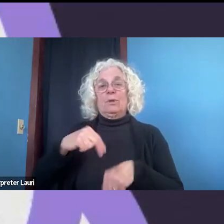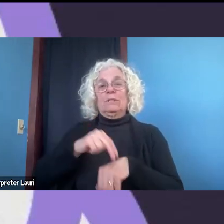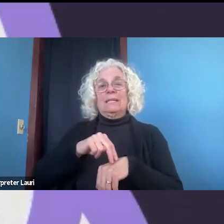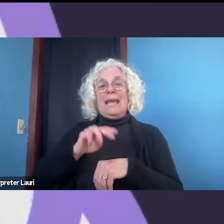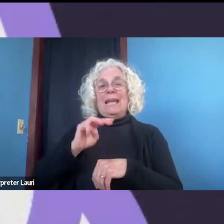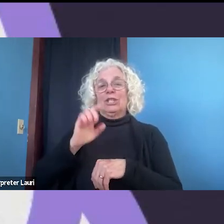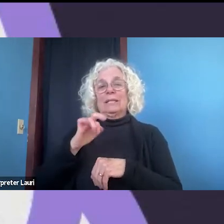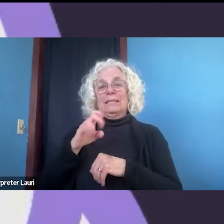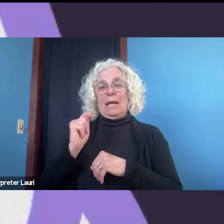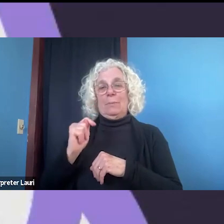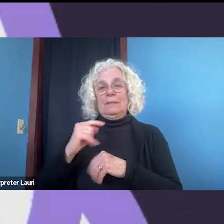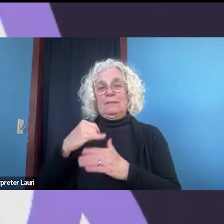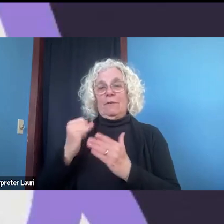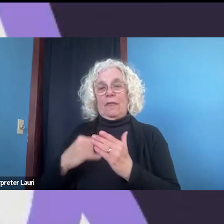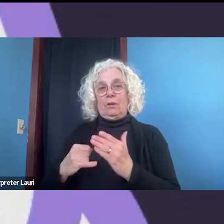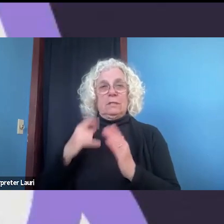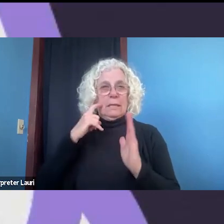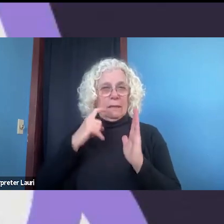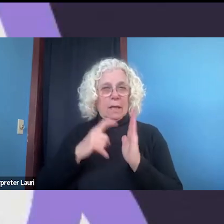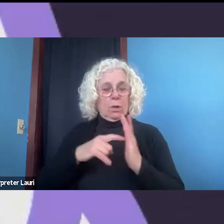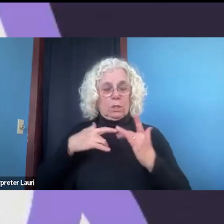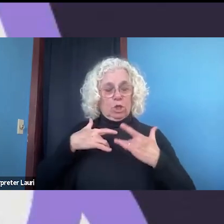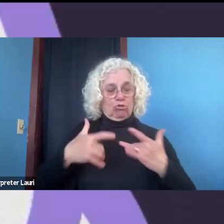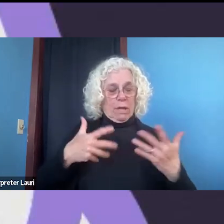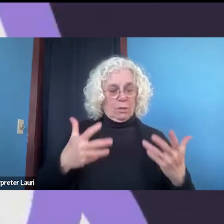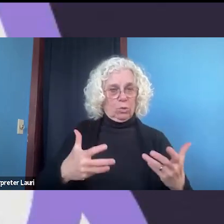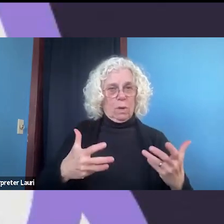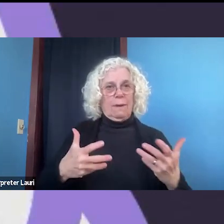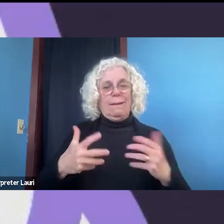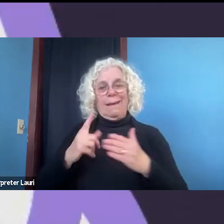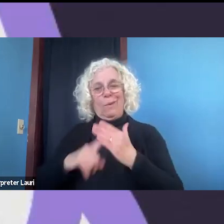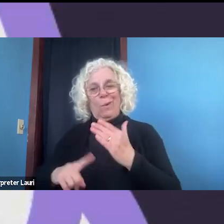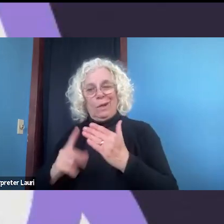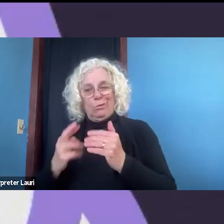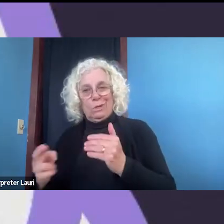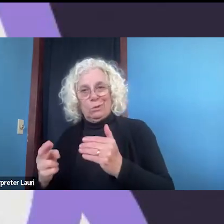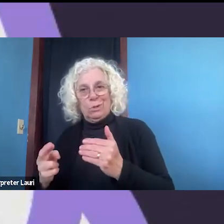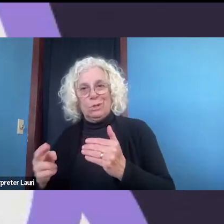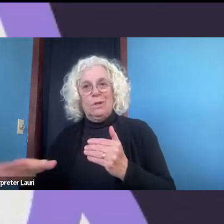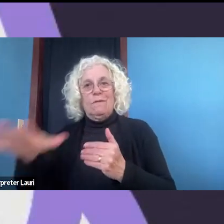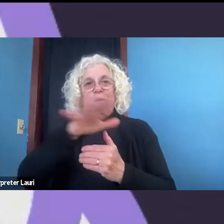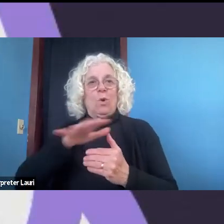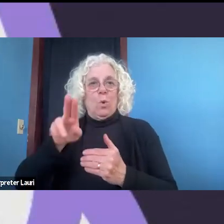Recognizing trends, developing transnational resources, connecting cross-sector partners, and convening